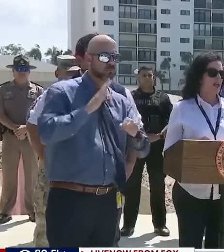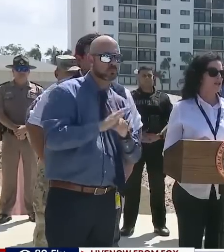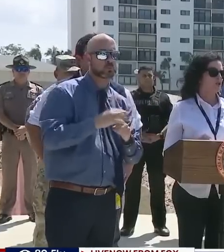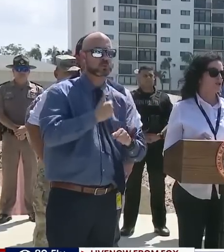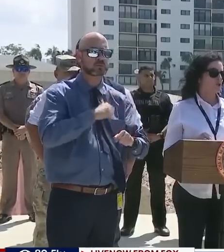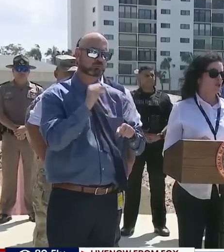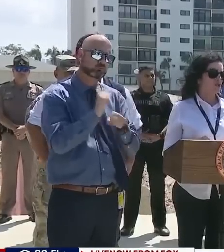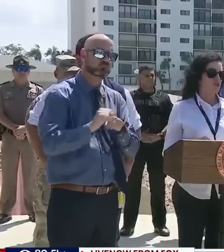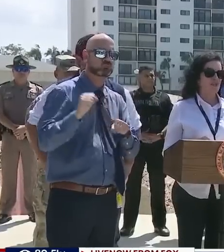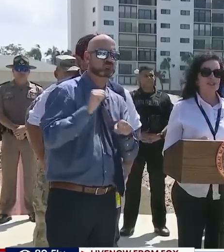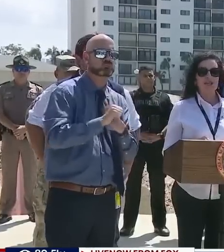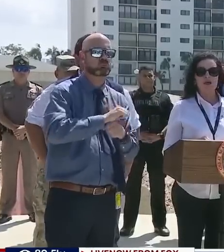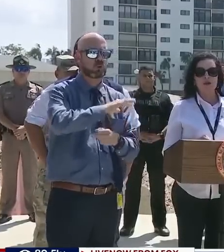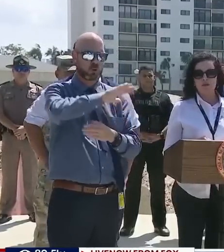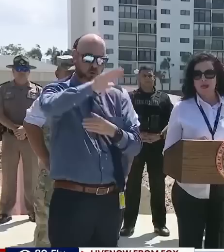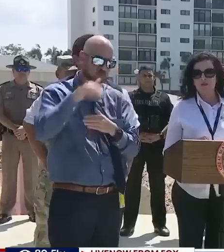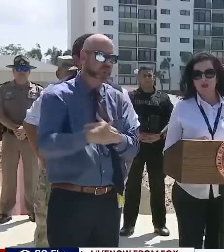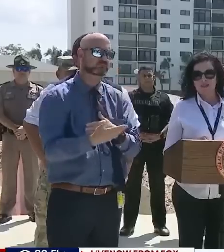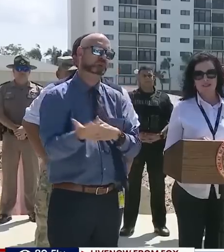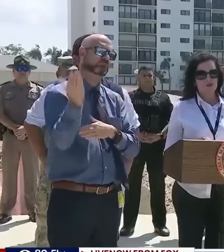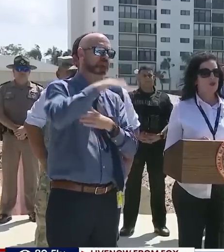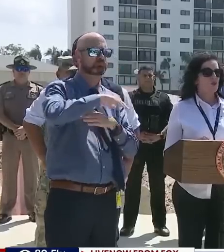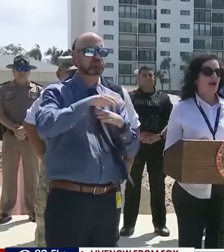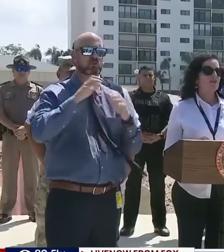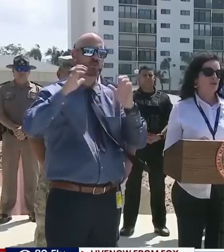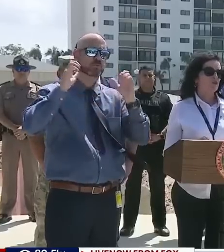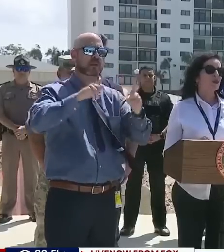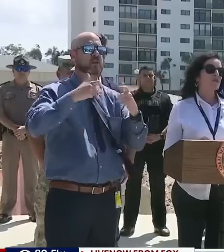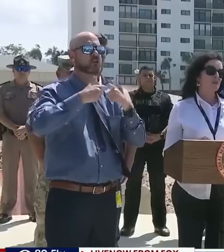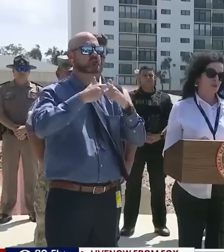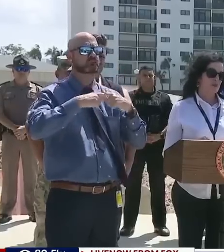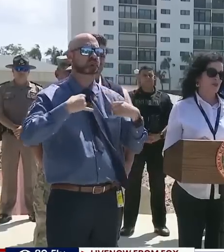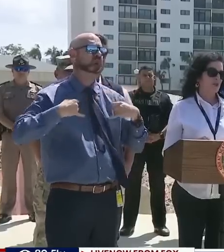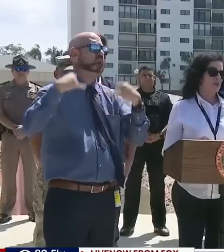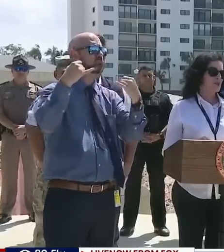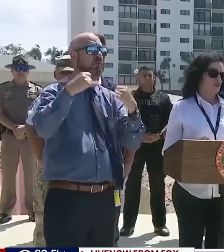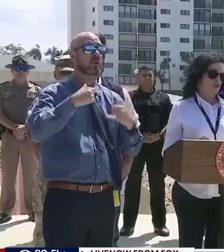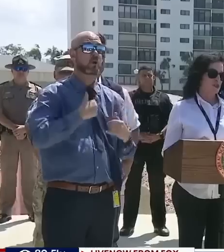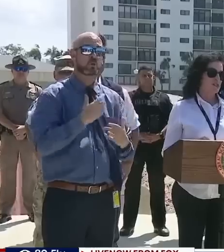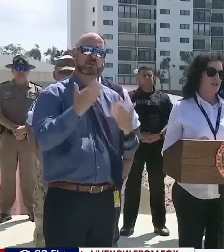we want you all to remain commitment that we are